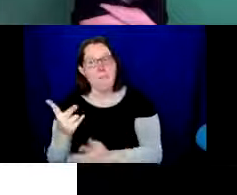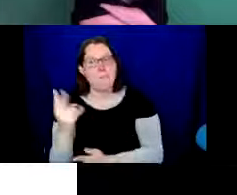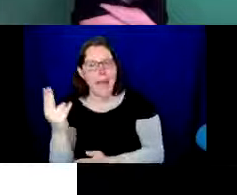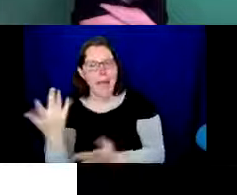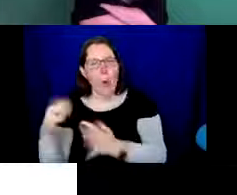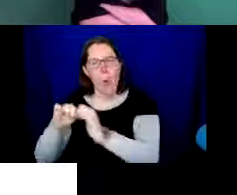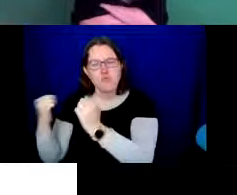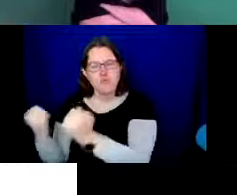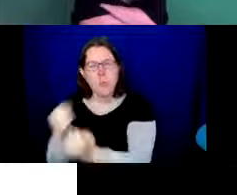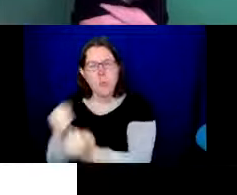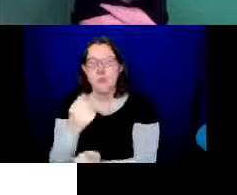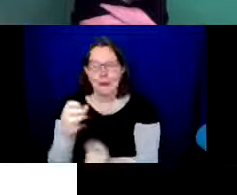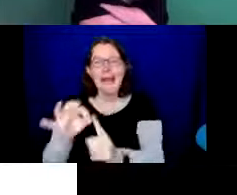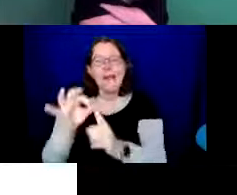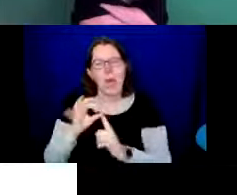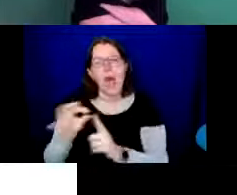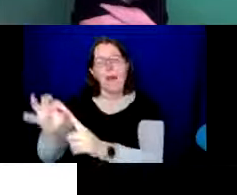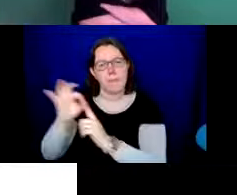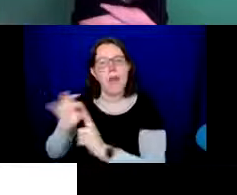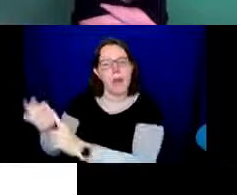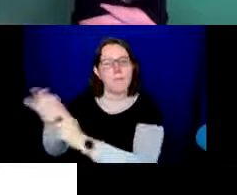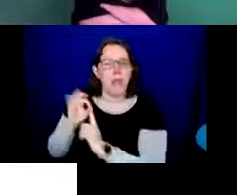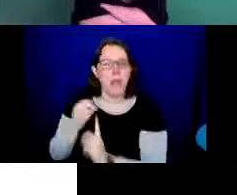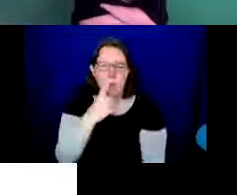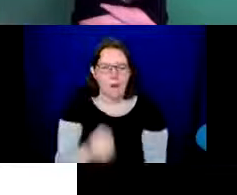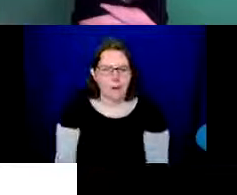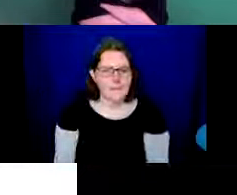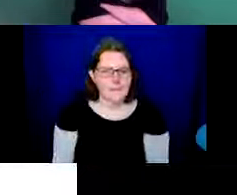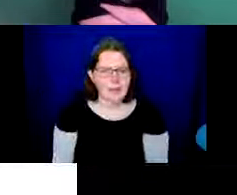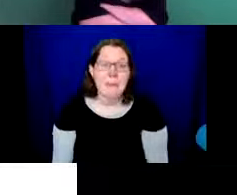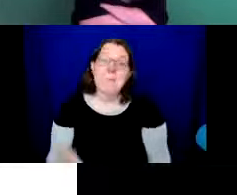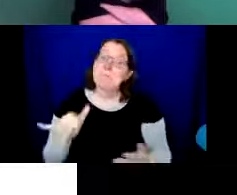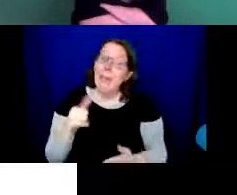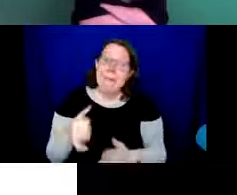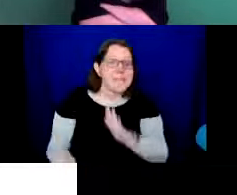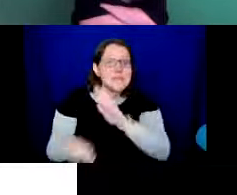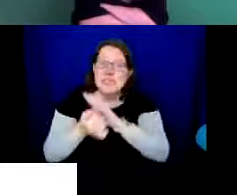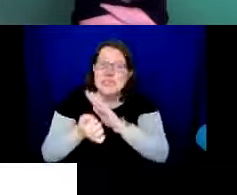separate application if you did a work work with another artist or with a group of artists